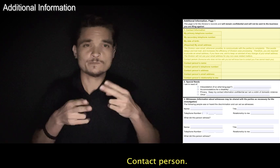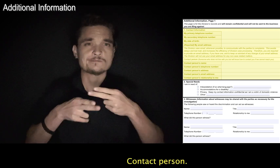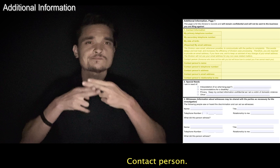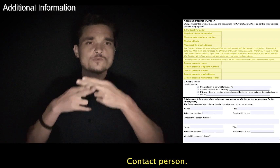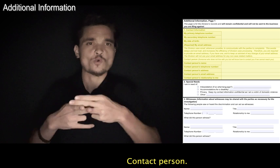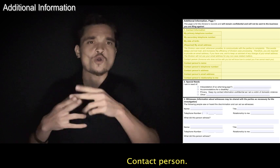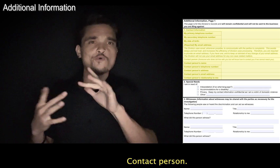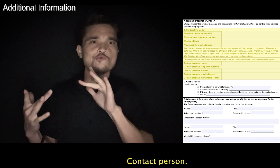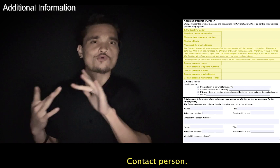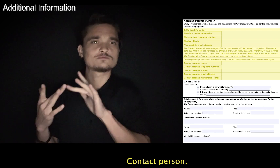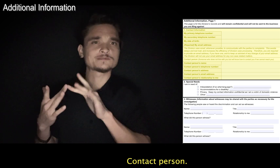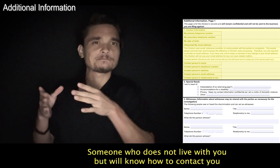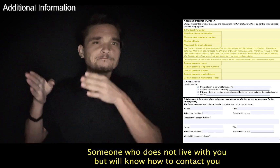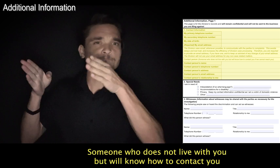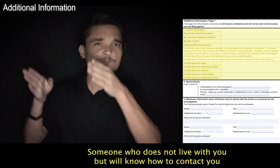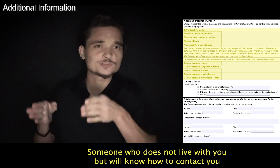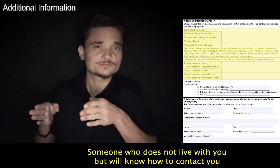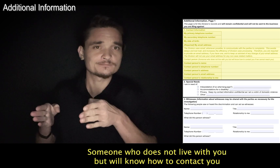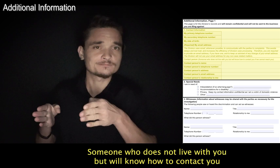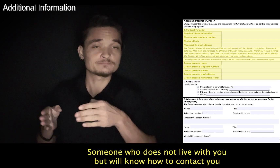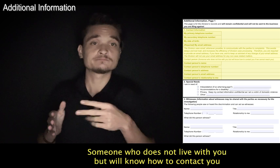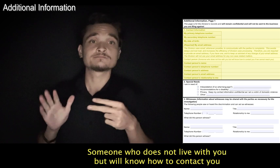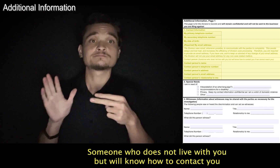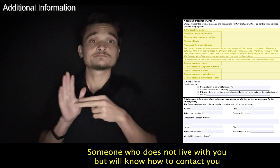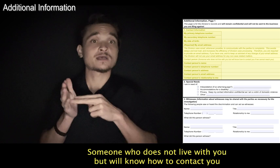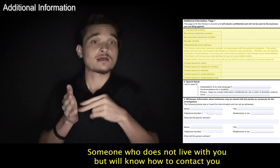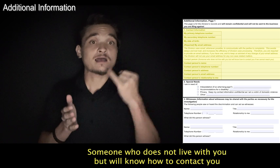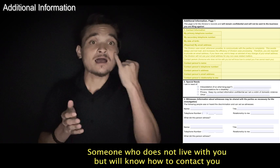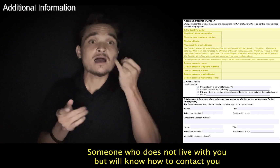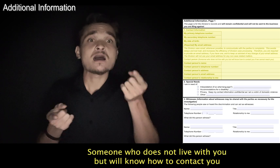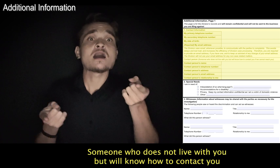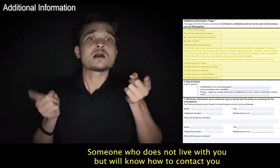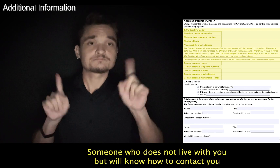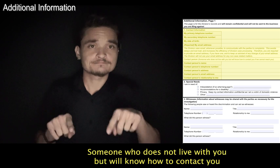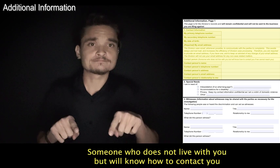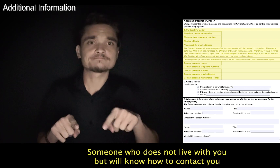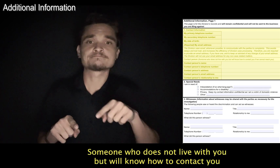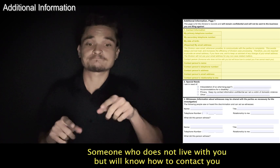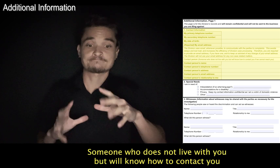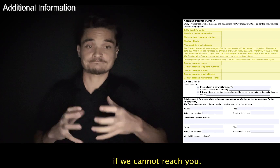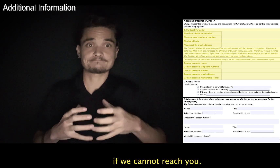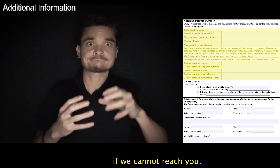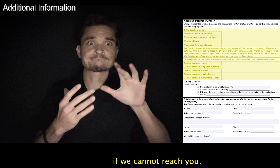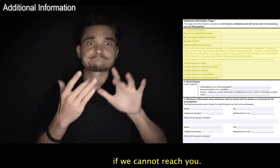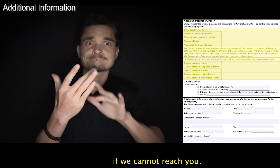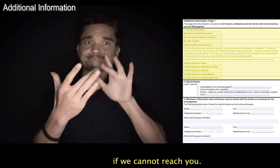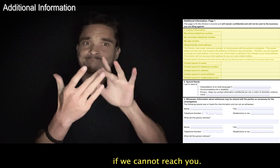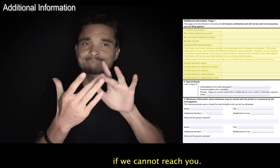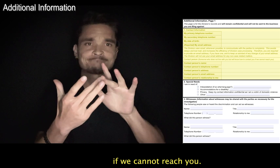Contact person. Someone who does not live with you but will know how to contact you if we cannot reach you.